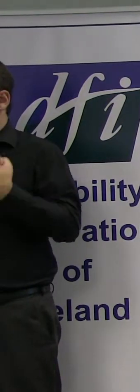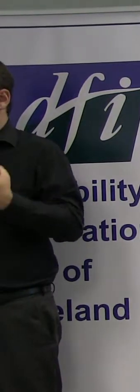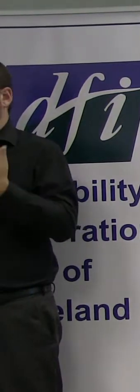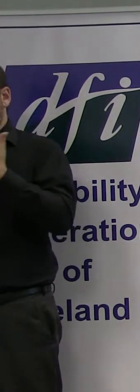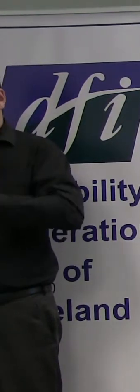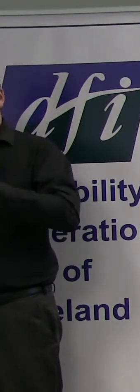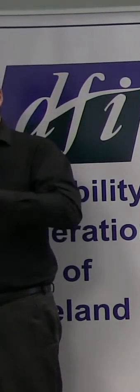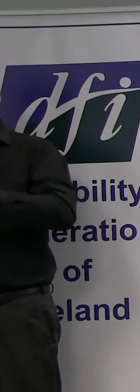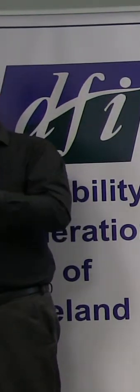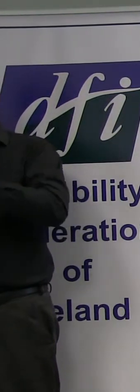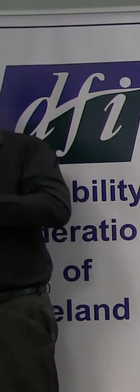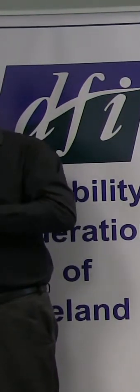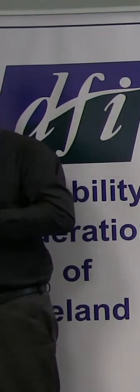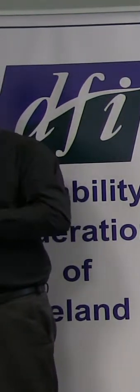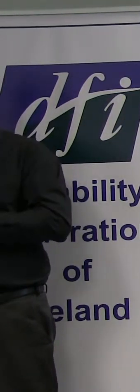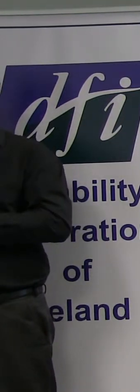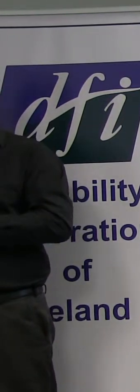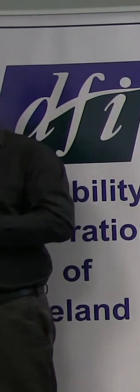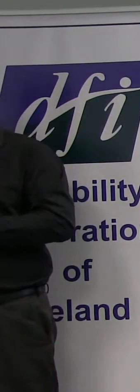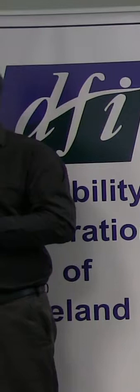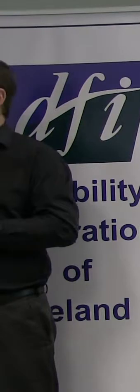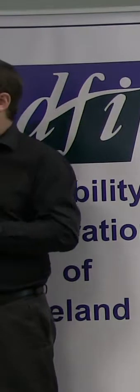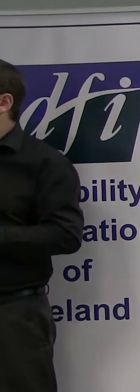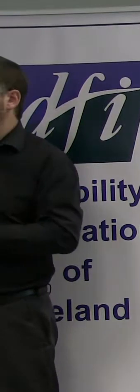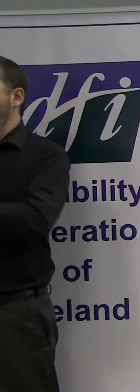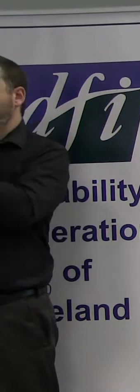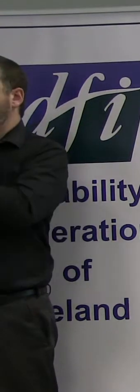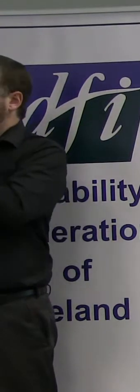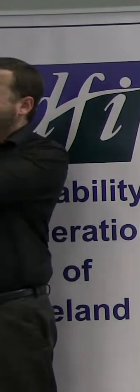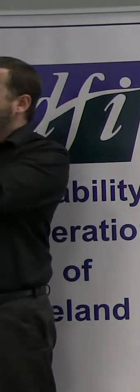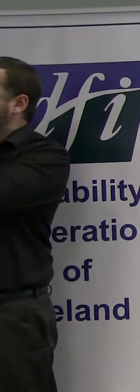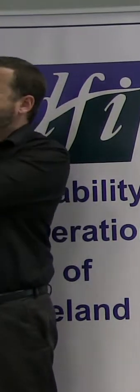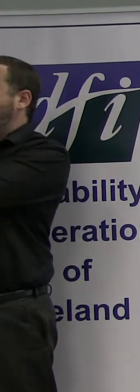the physicality they find the door to stay down as much as they can the